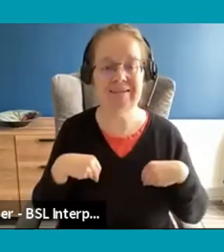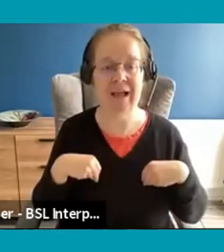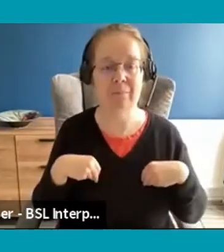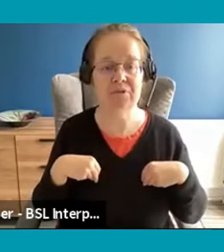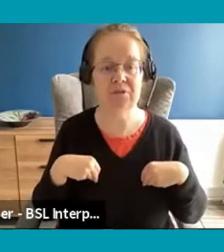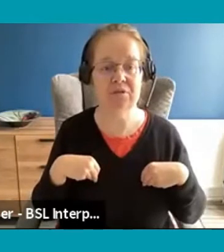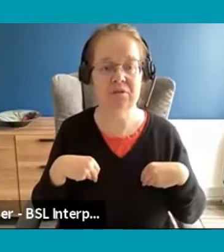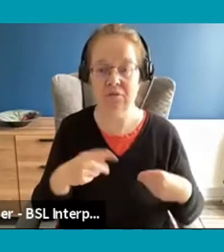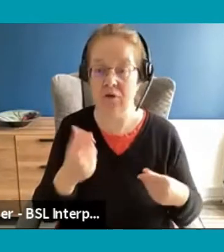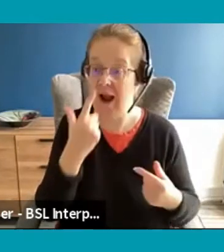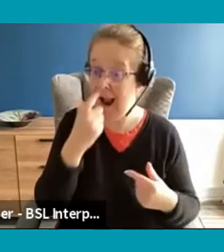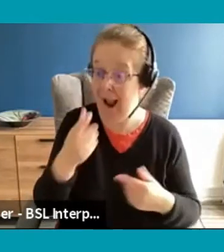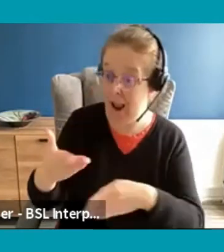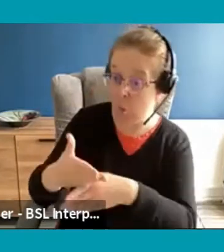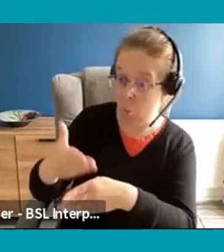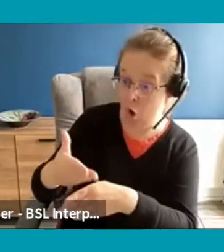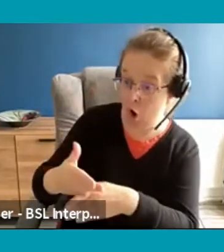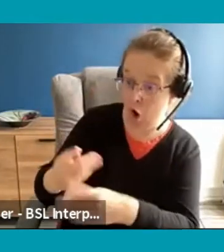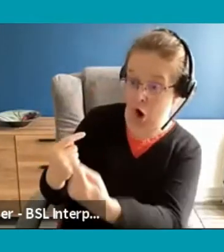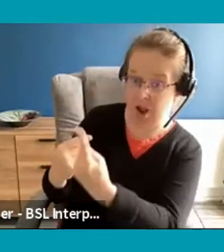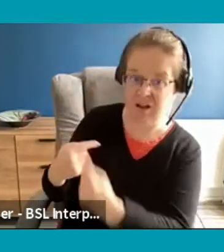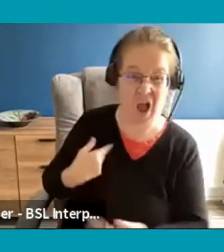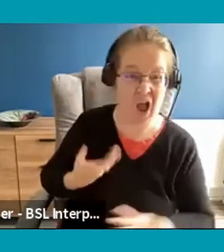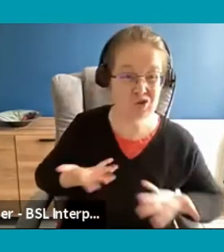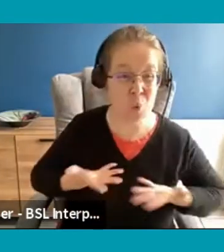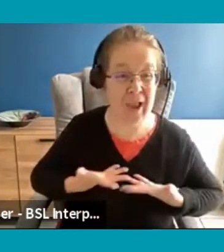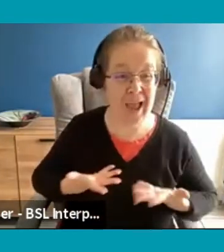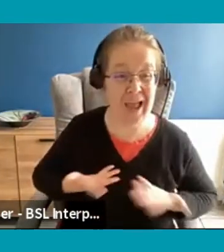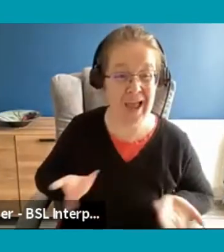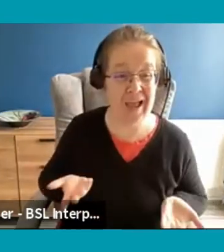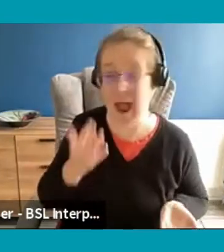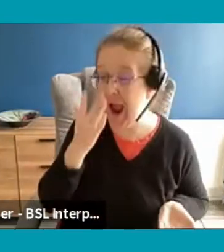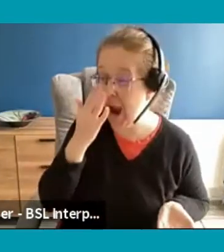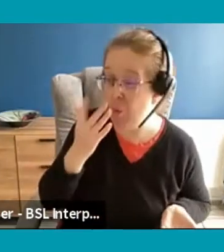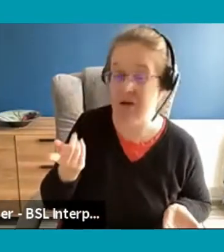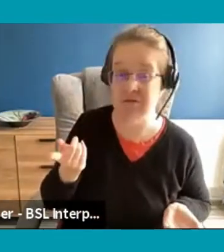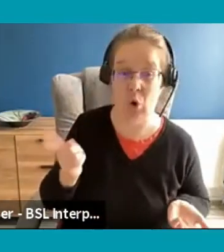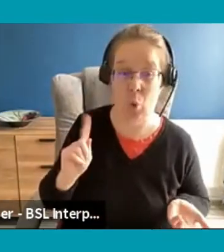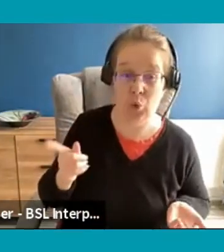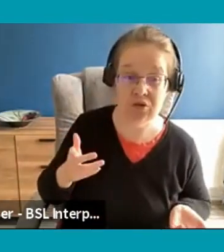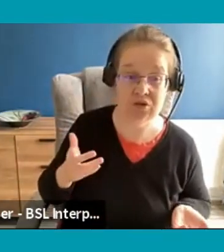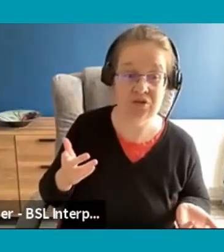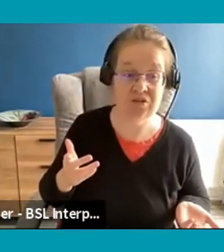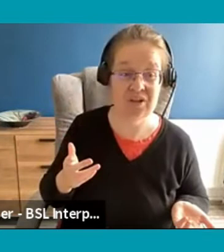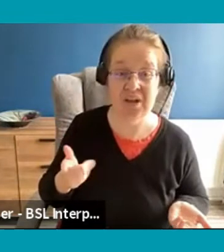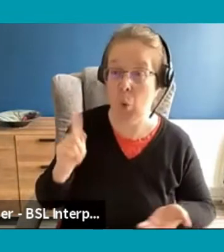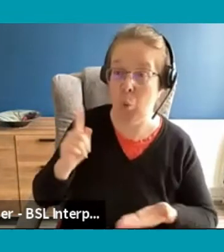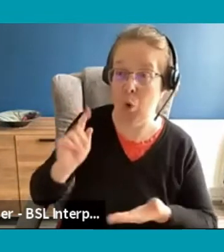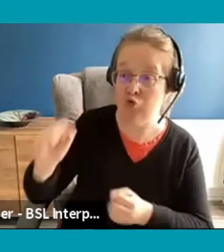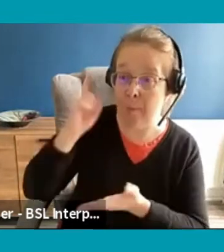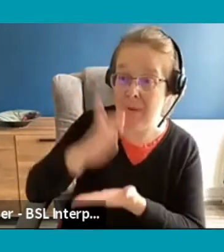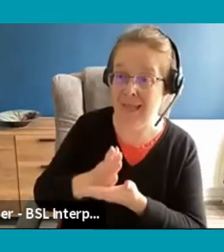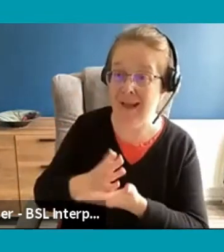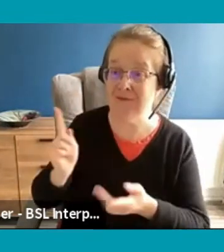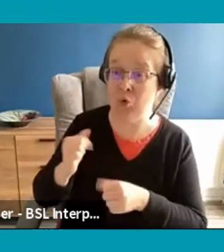if you're capable of doing the job, I don't care. You know, what you... what you believe in what you do. As long as you're.